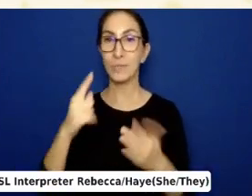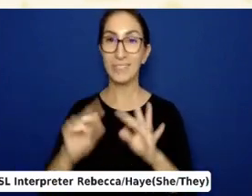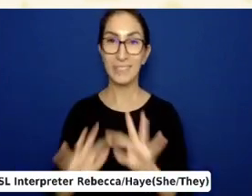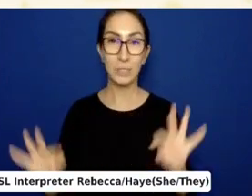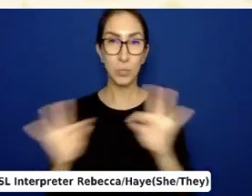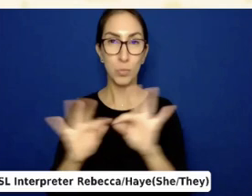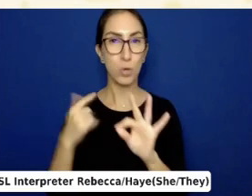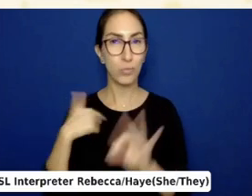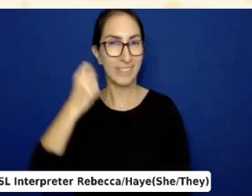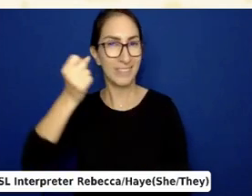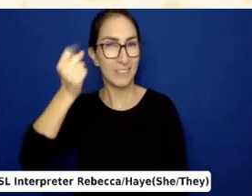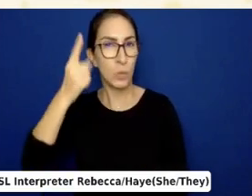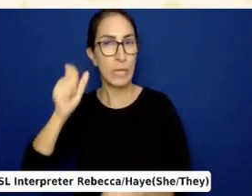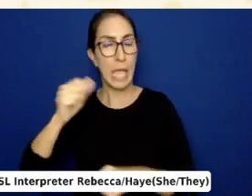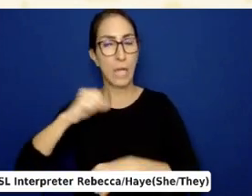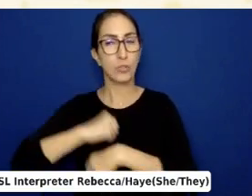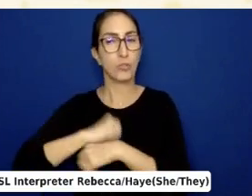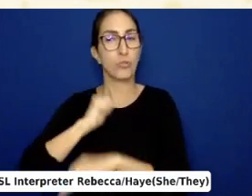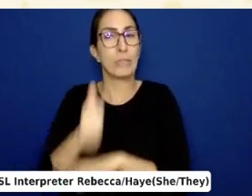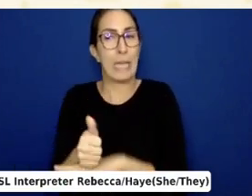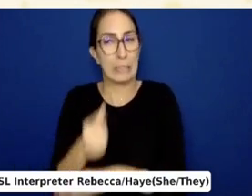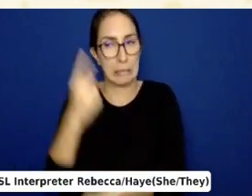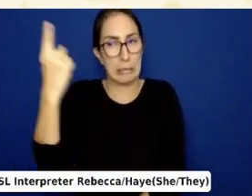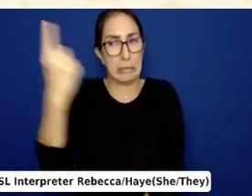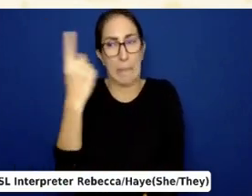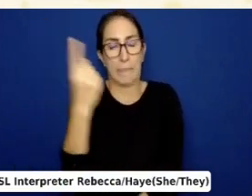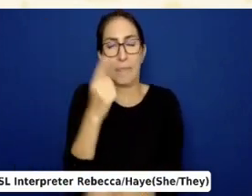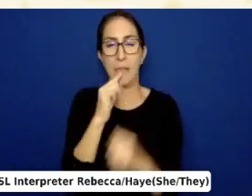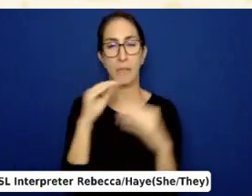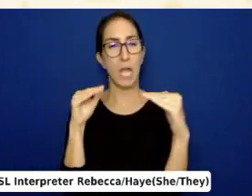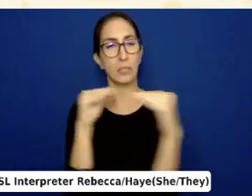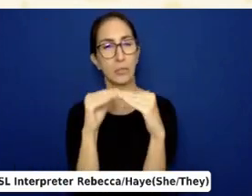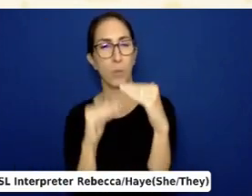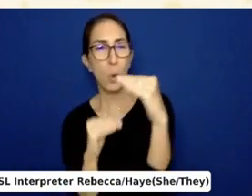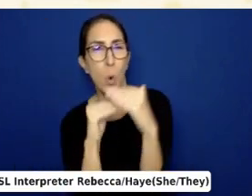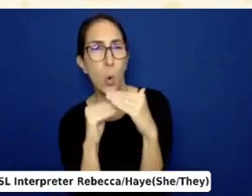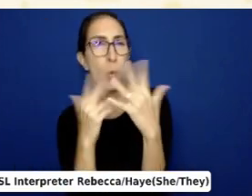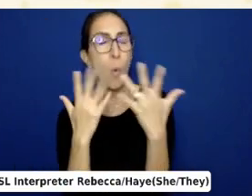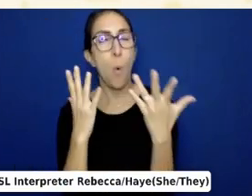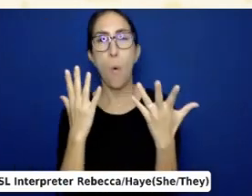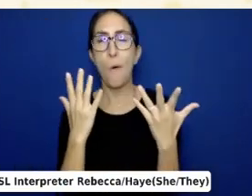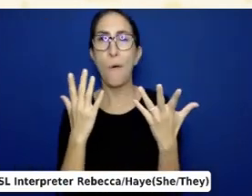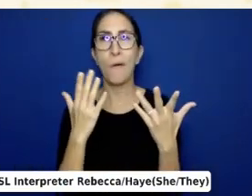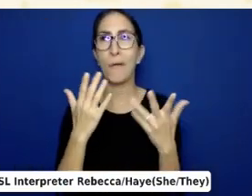that will be equivalent, or we can create multiple contexts